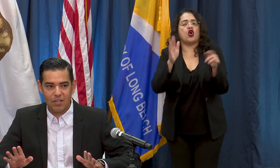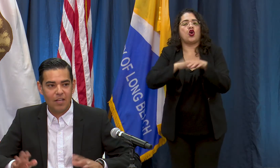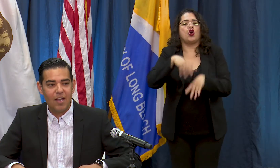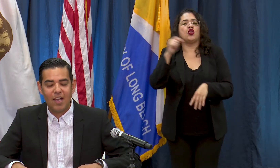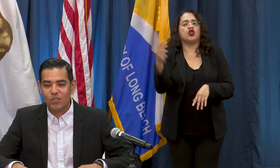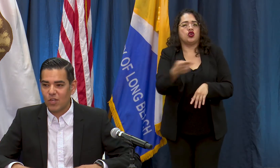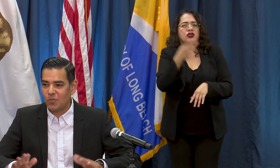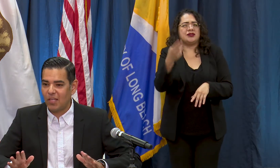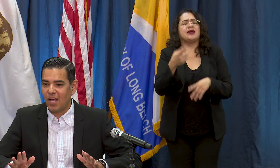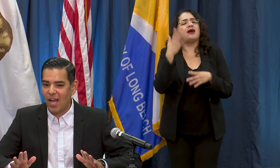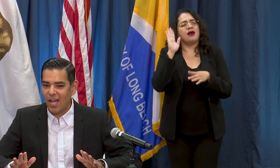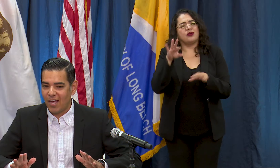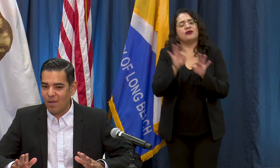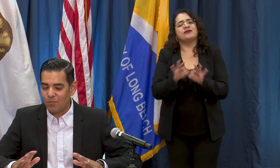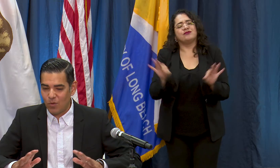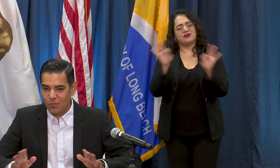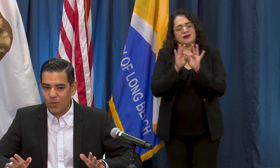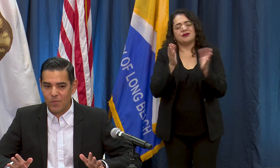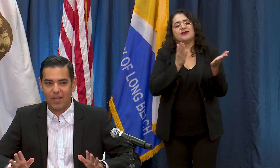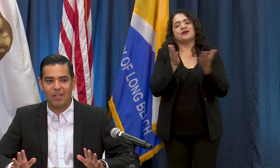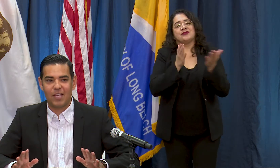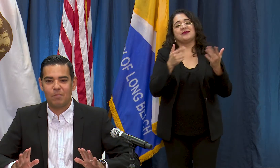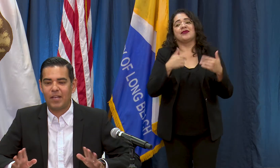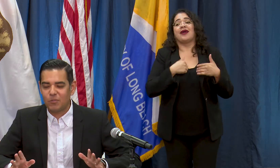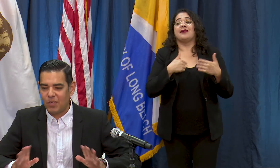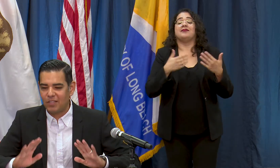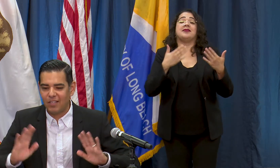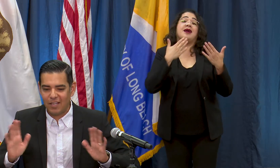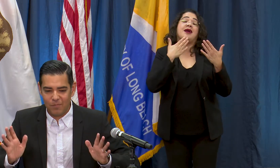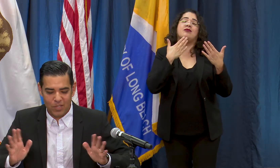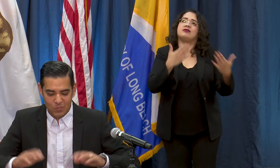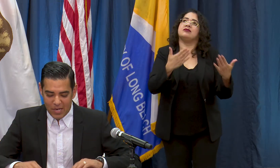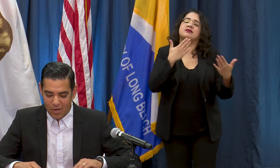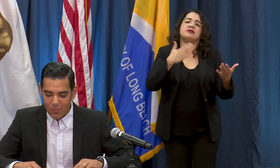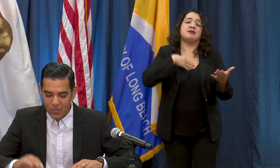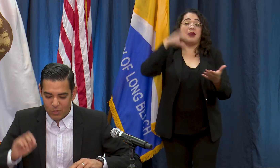trust me I'm grateful that my husband cuts my hair but there's